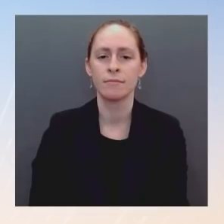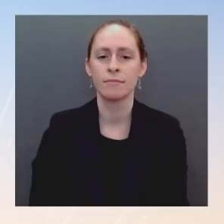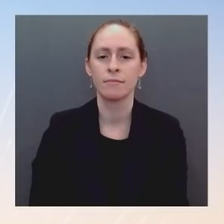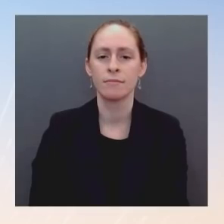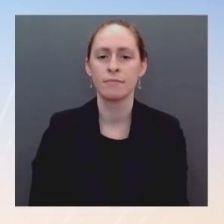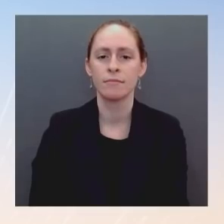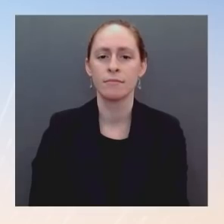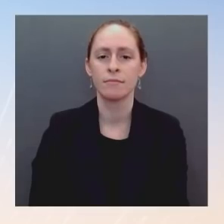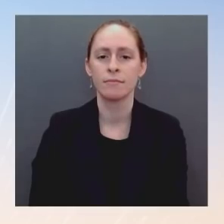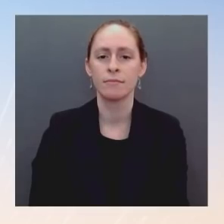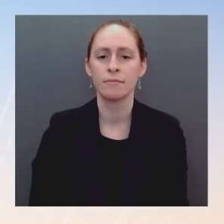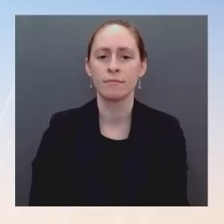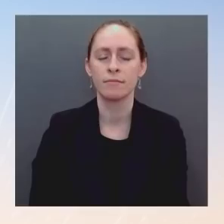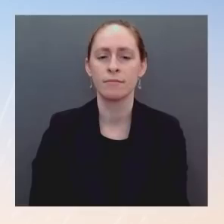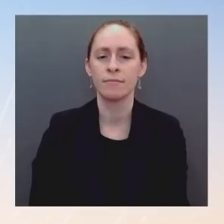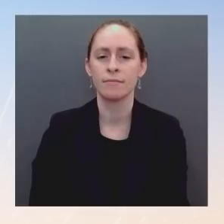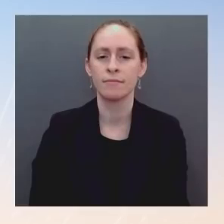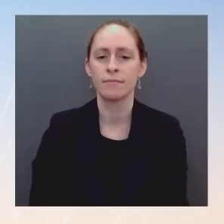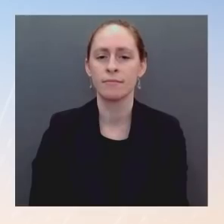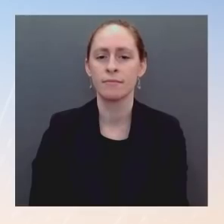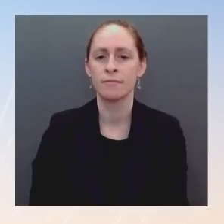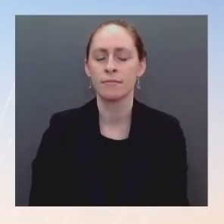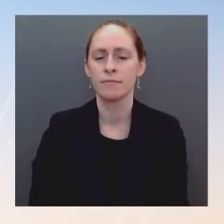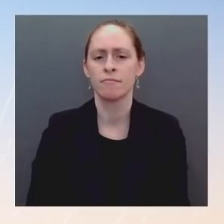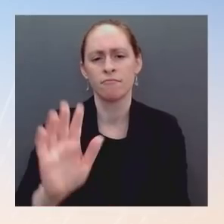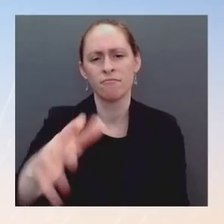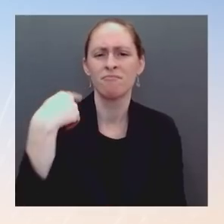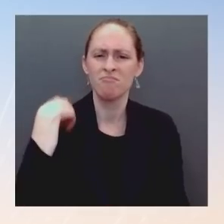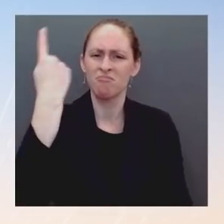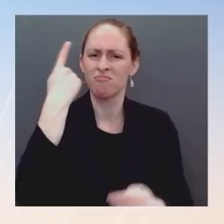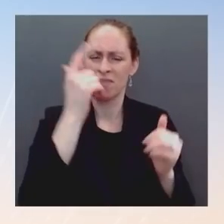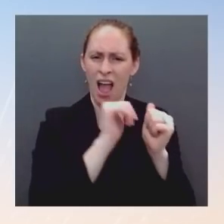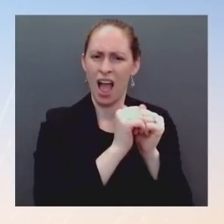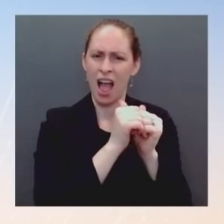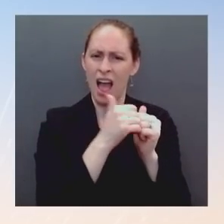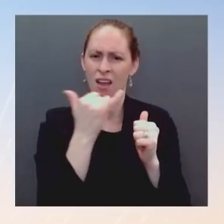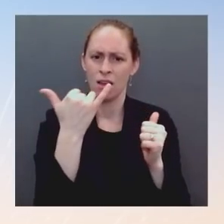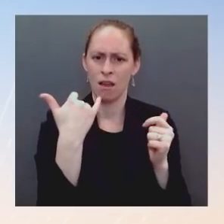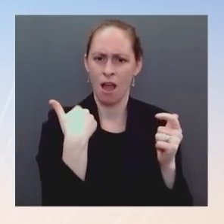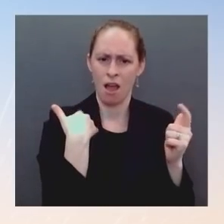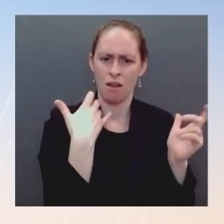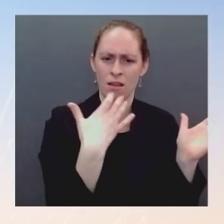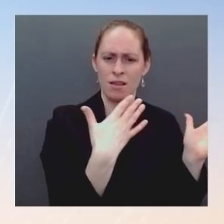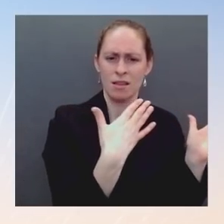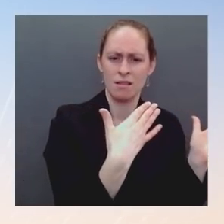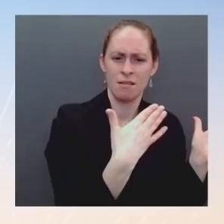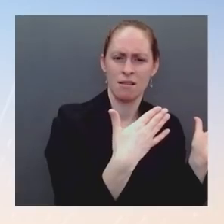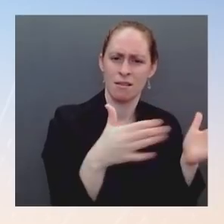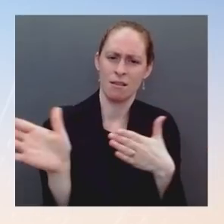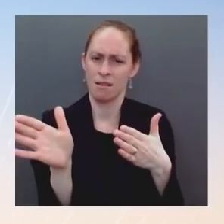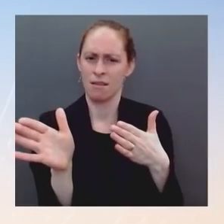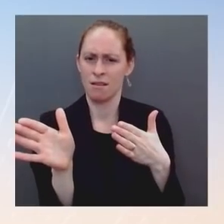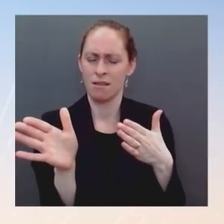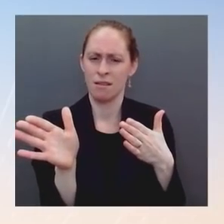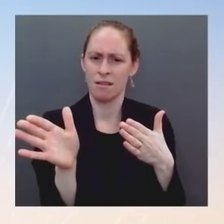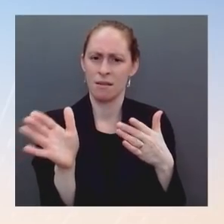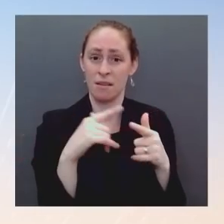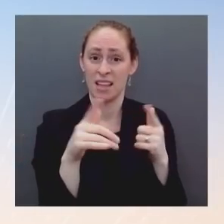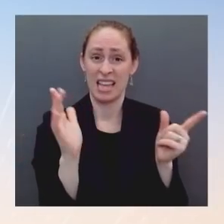Our view is that the door to diplomacy should always be open. And that is what the President, the -- our Secretary of State,